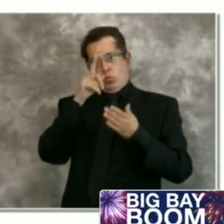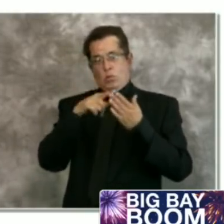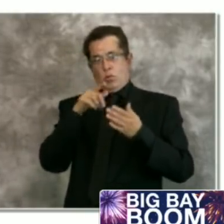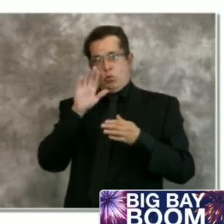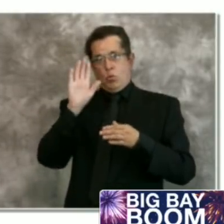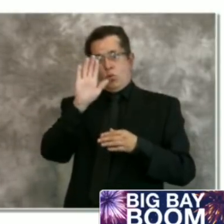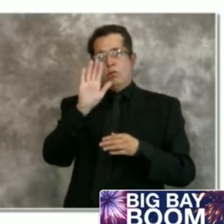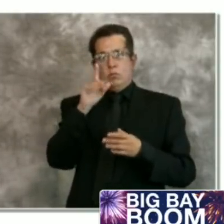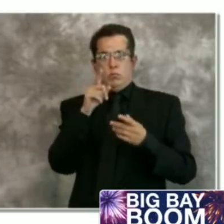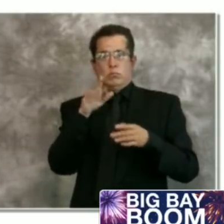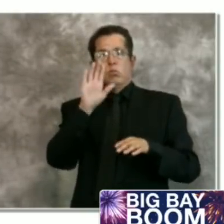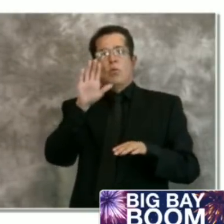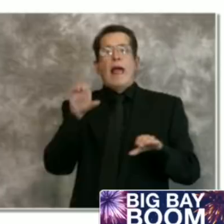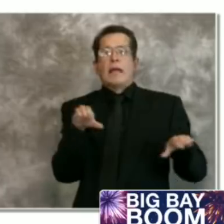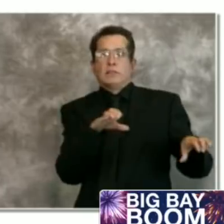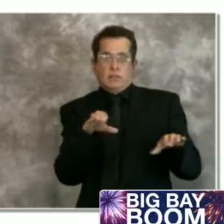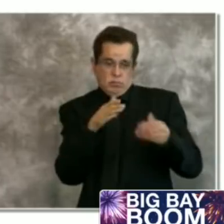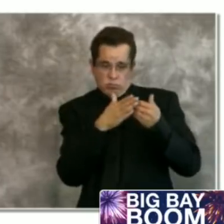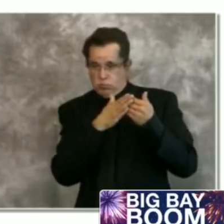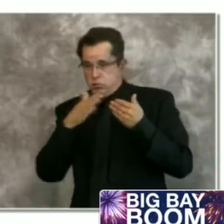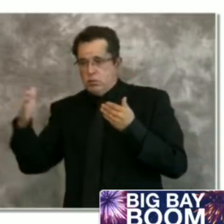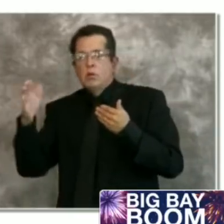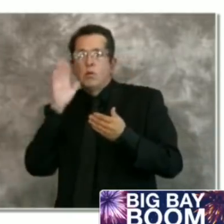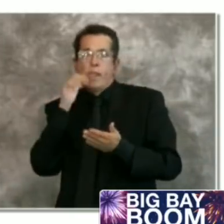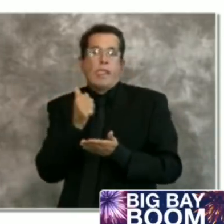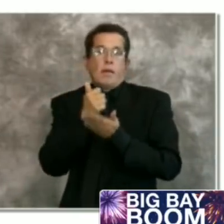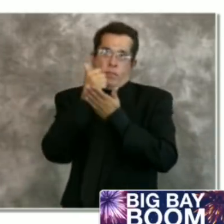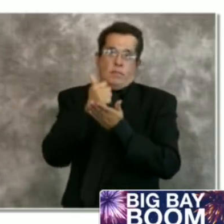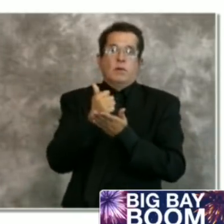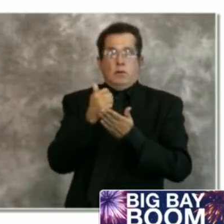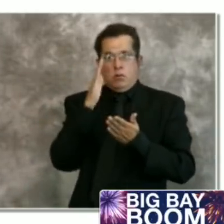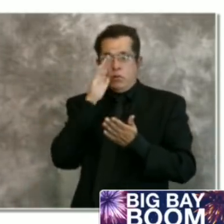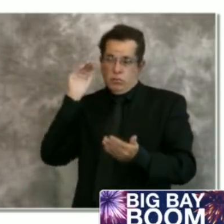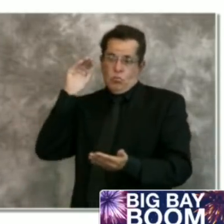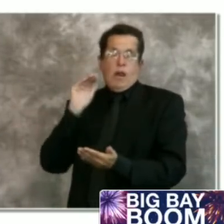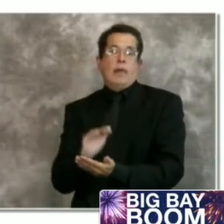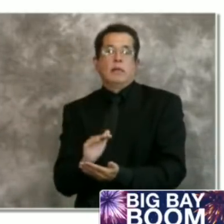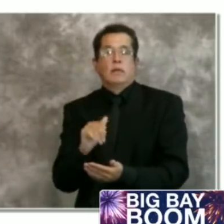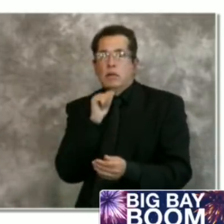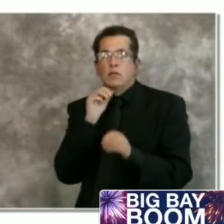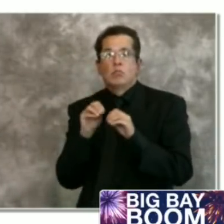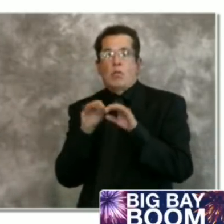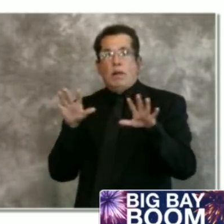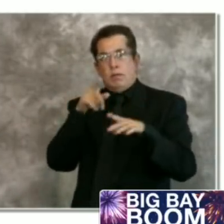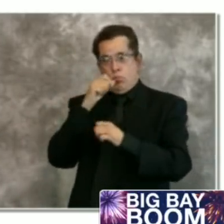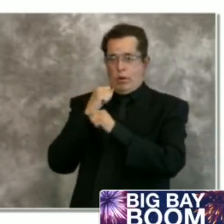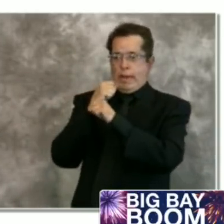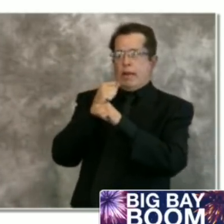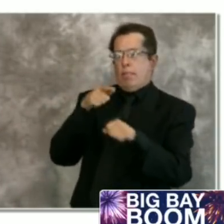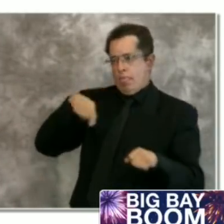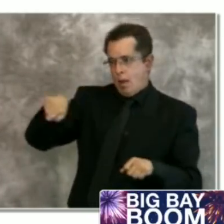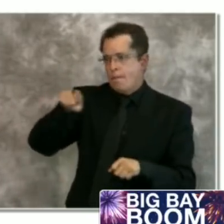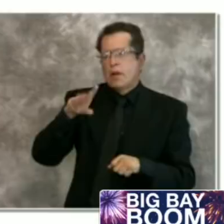KIND WE ALL HAVE A ROLE TO PLAY. AND THE MEASURES THAT WE